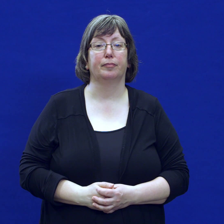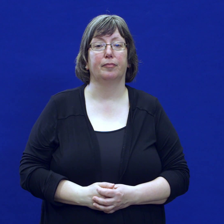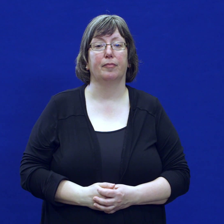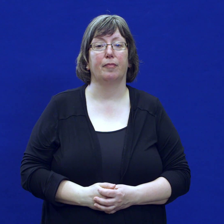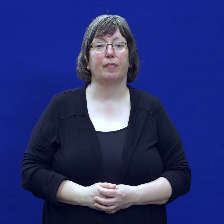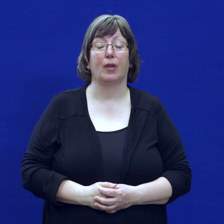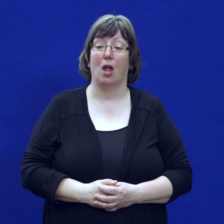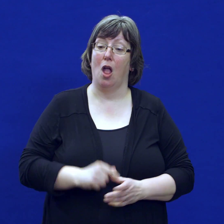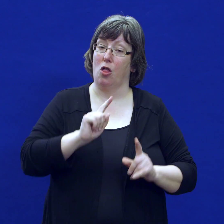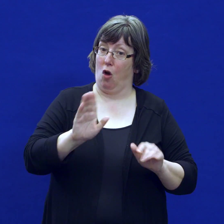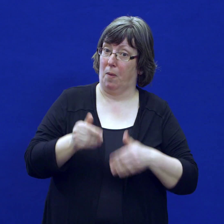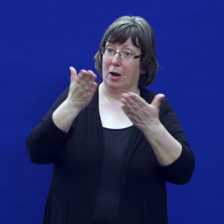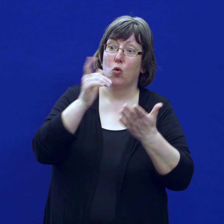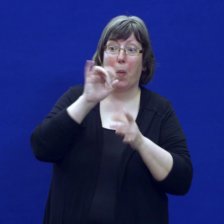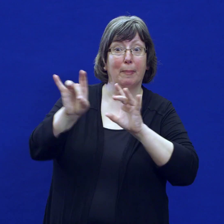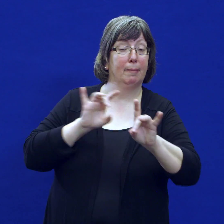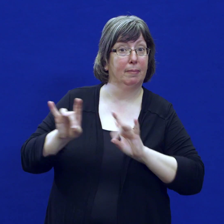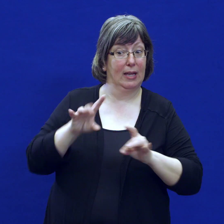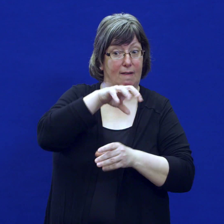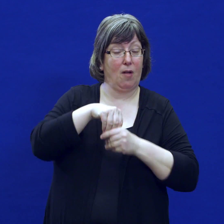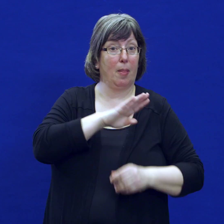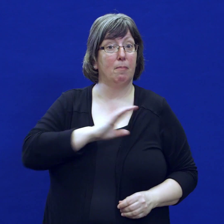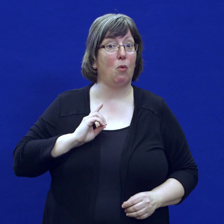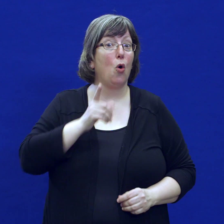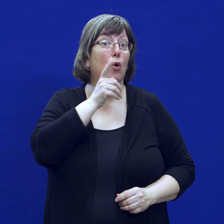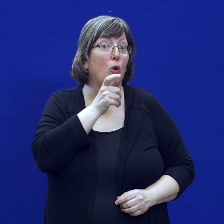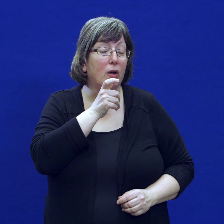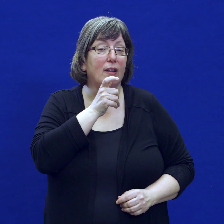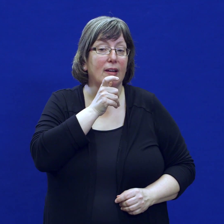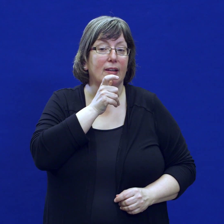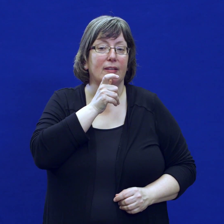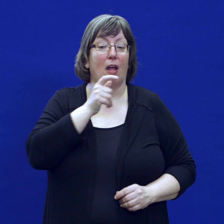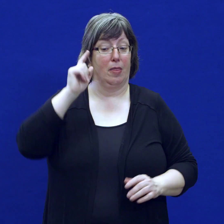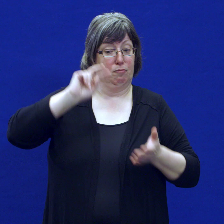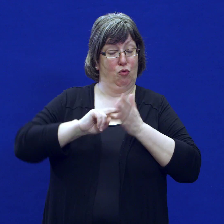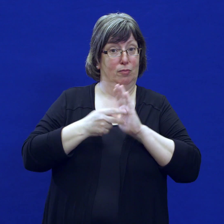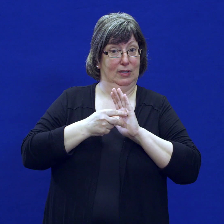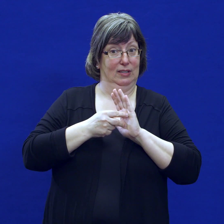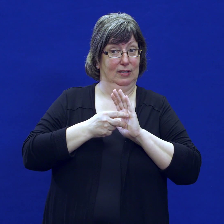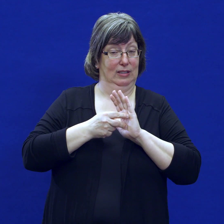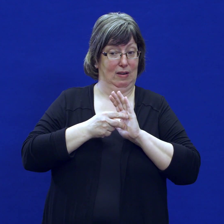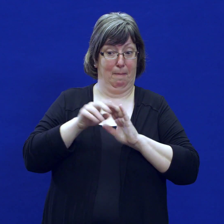In making recommendations to the Governor and council for the purpose of